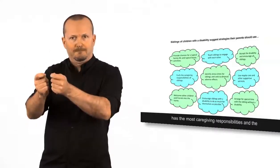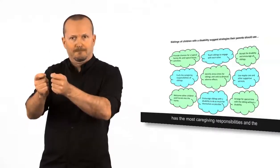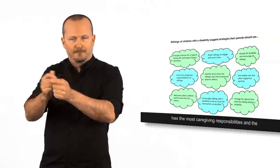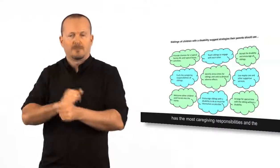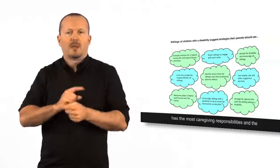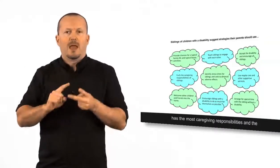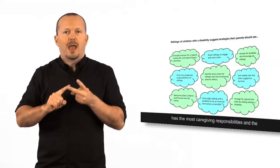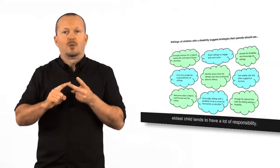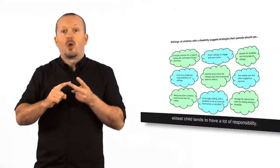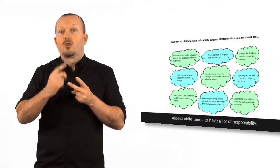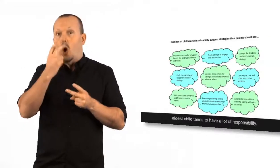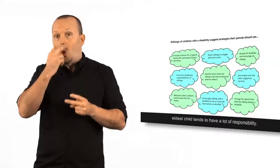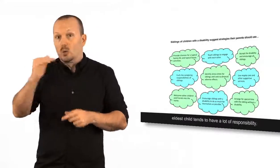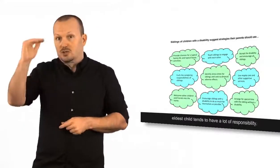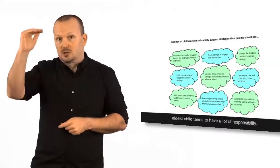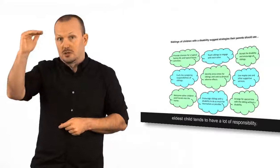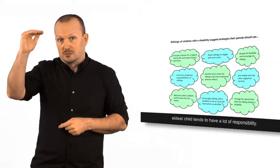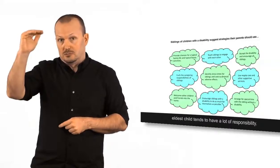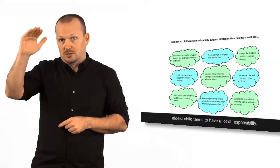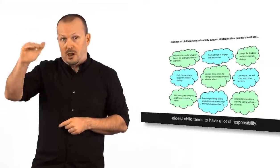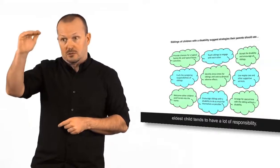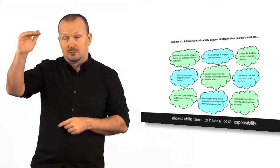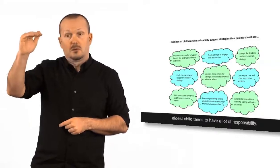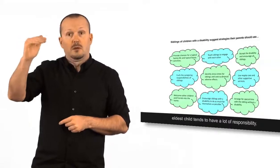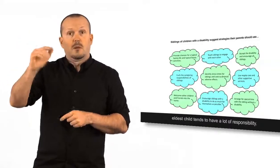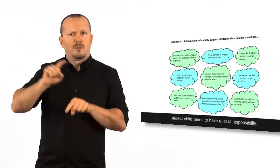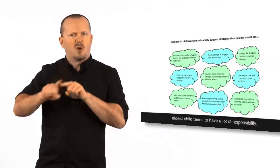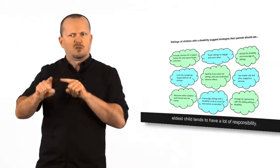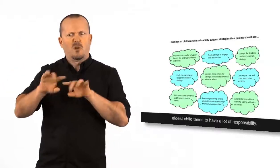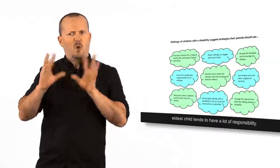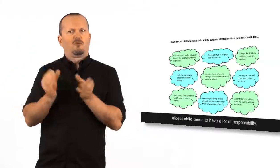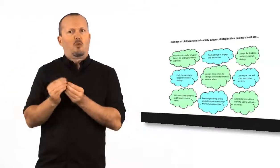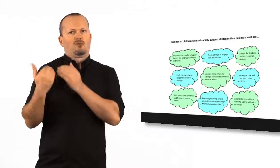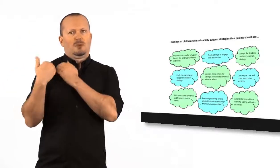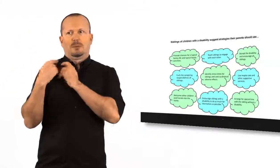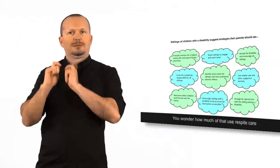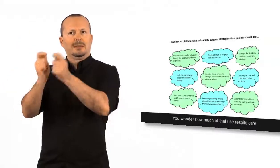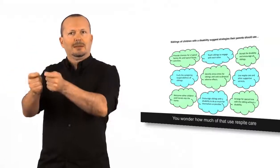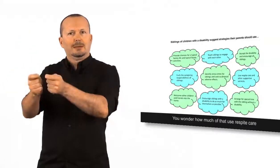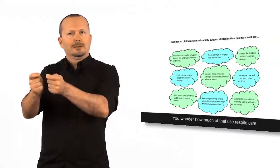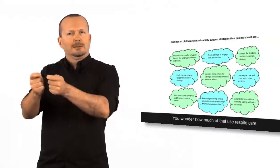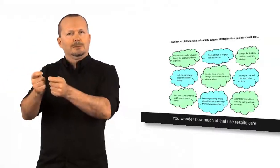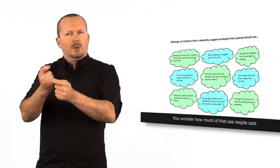and the eldest child tends to have a lot of responsibility. You wonder how much of that